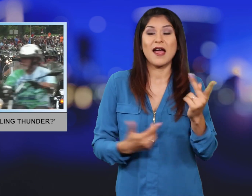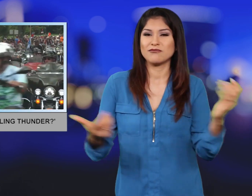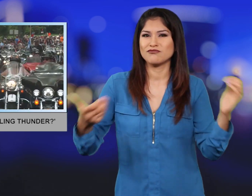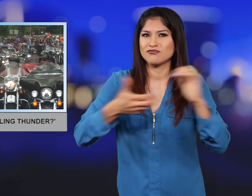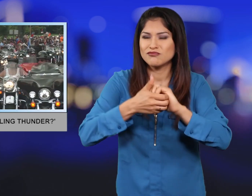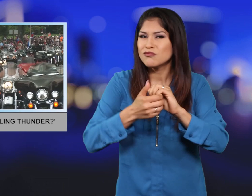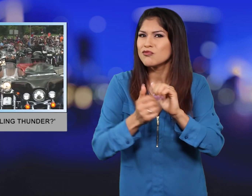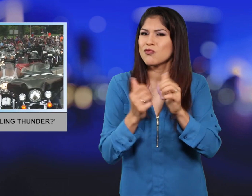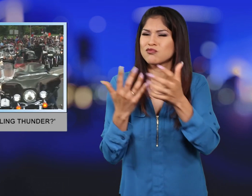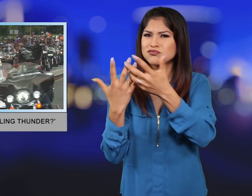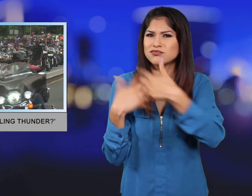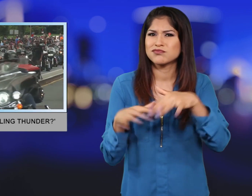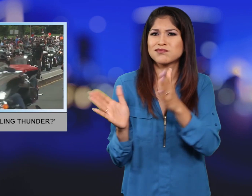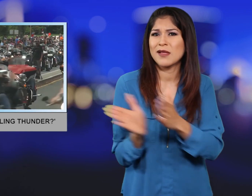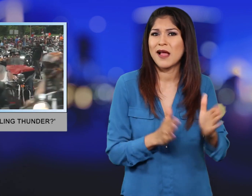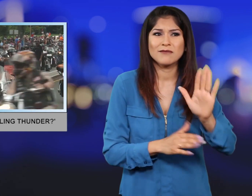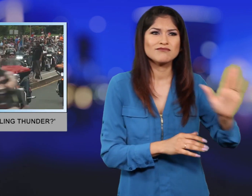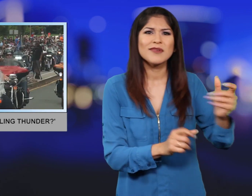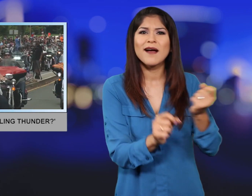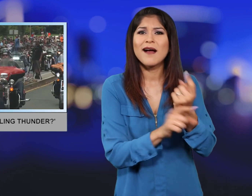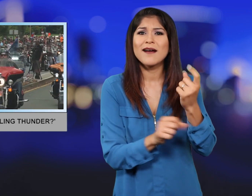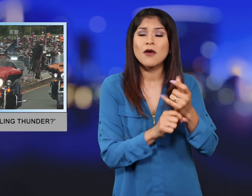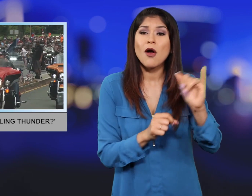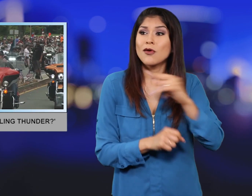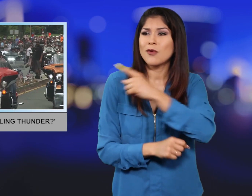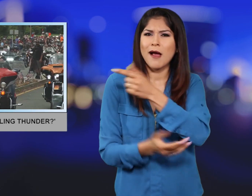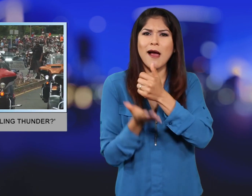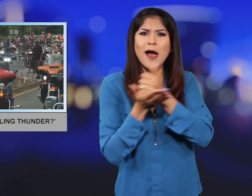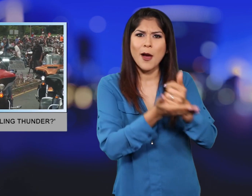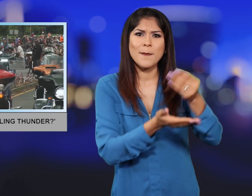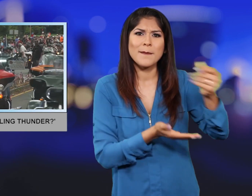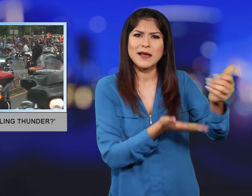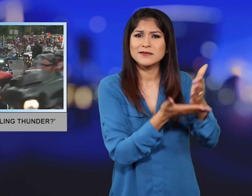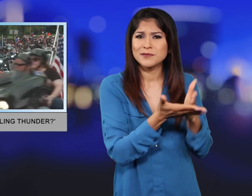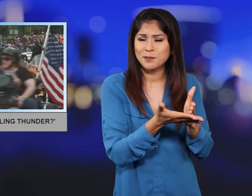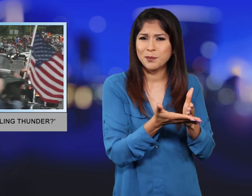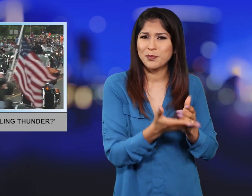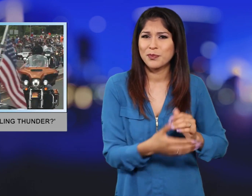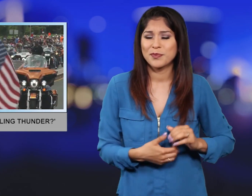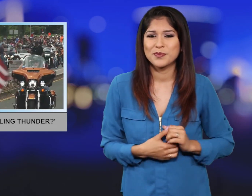The Pentagon works with Rolling Thunder to plan the annual event and cover a portion of the costs.